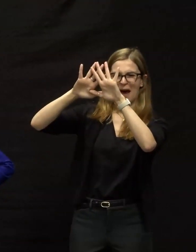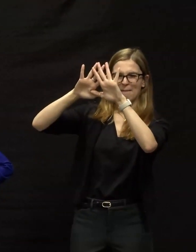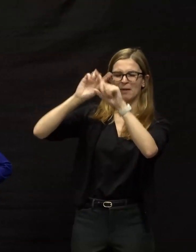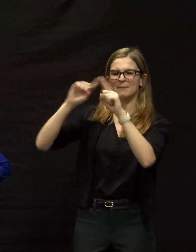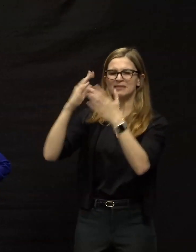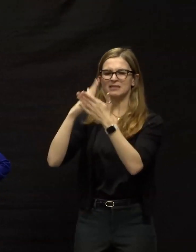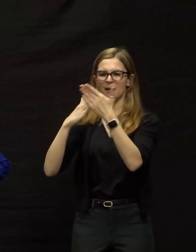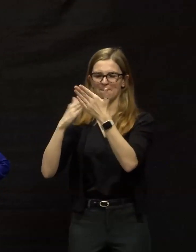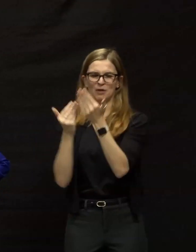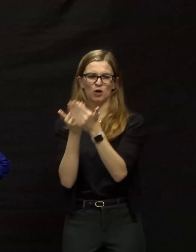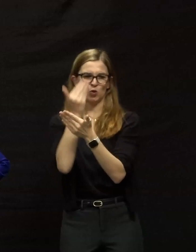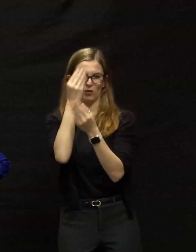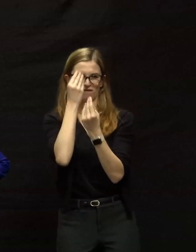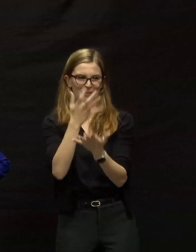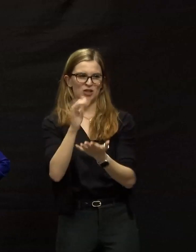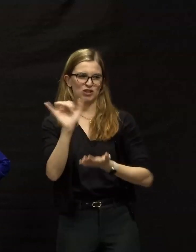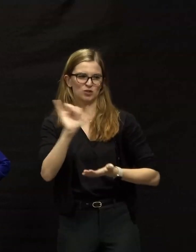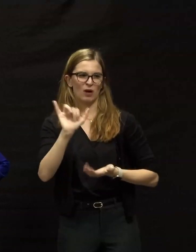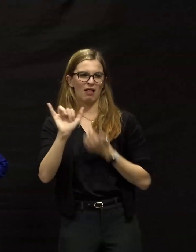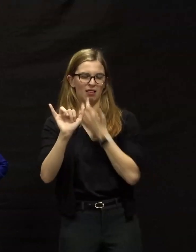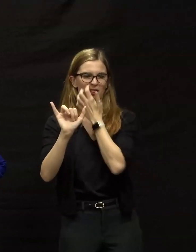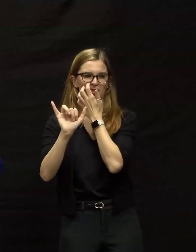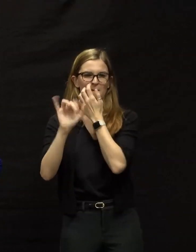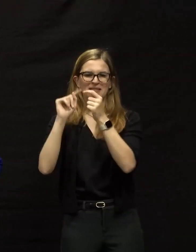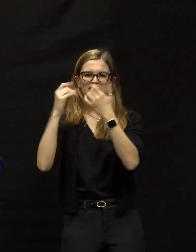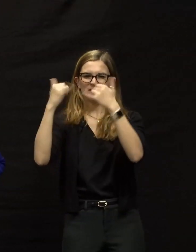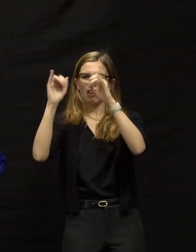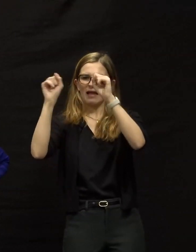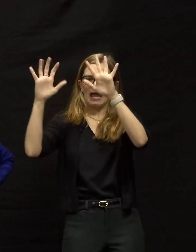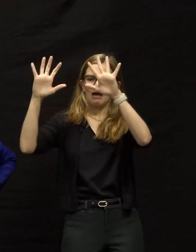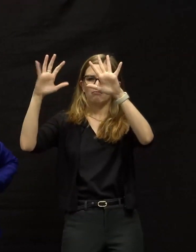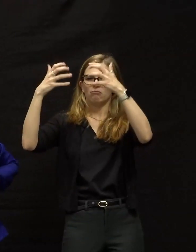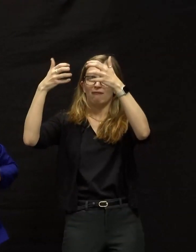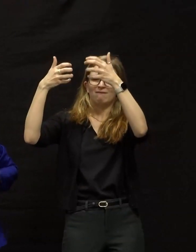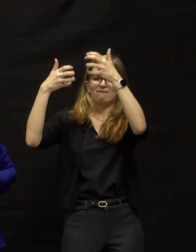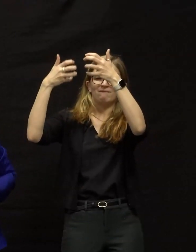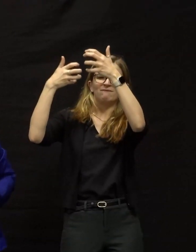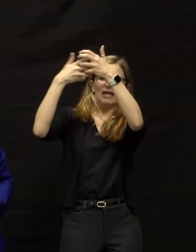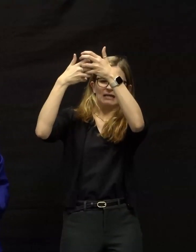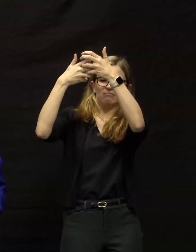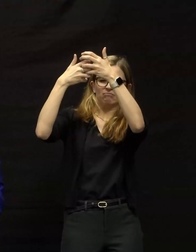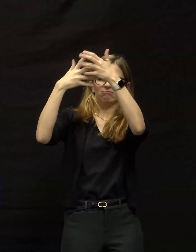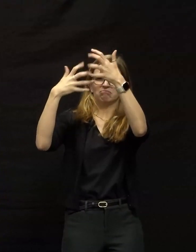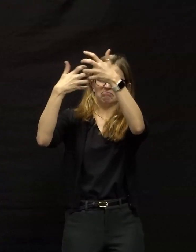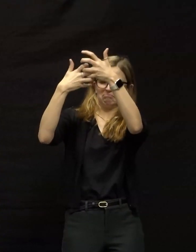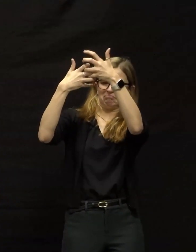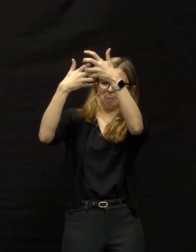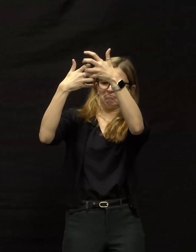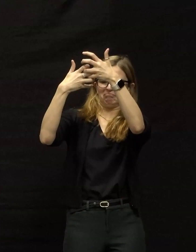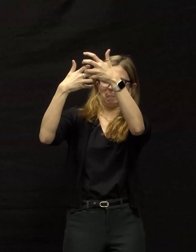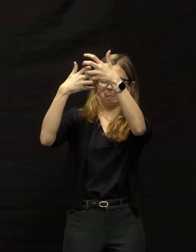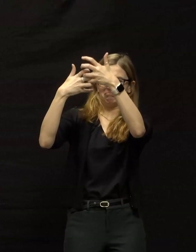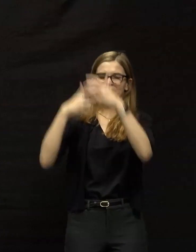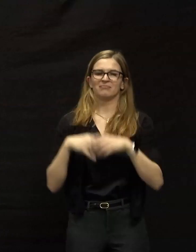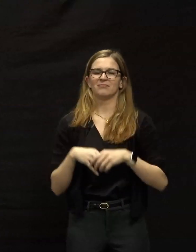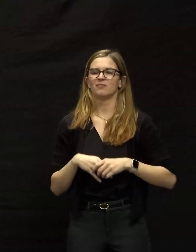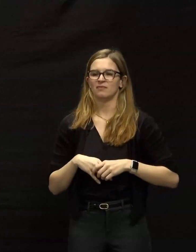So some overlapping with prior schema and then some new information that's coming at them. So we kind of try to blend those together.